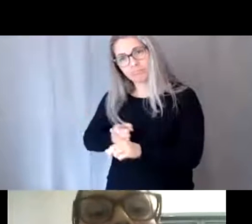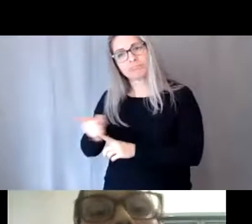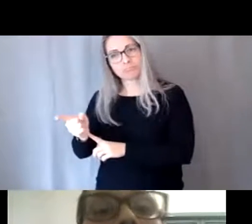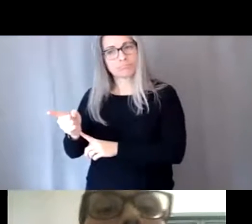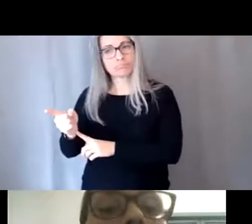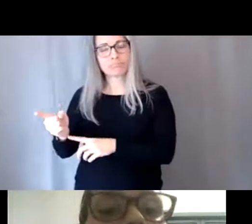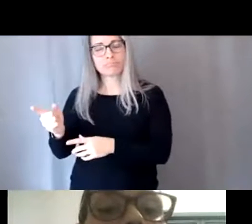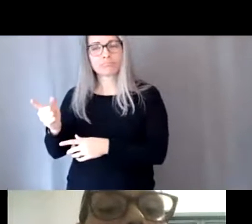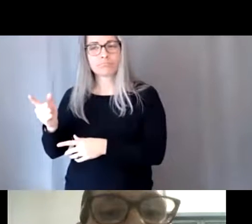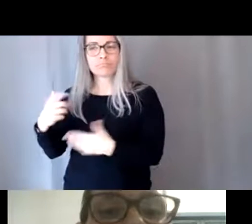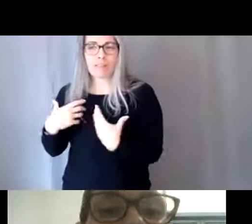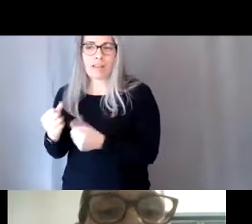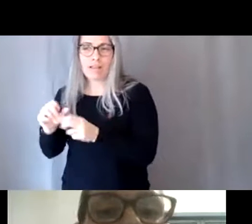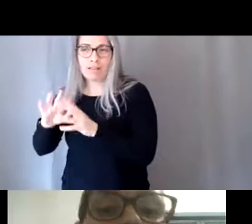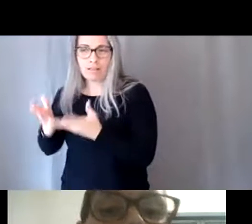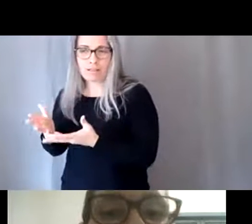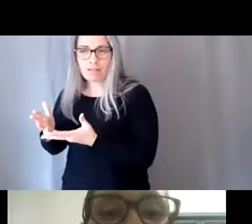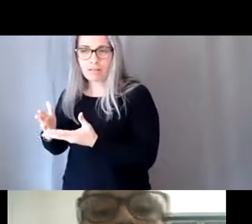it is quite common to translate the terms